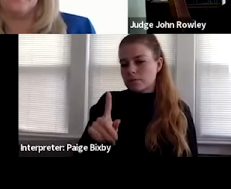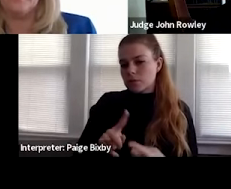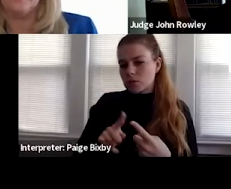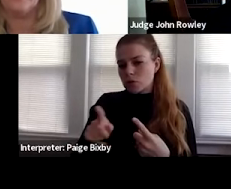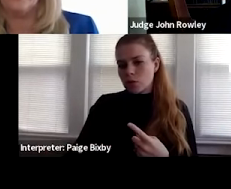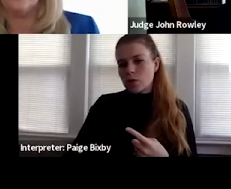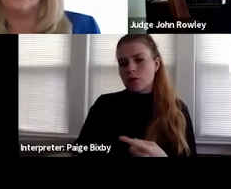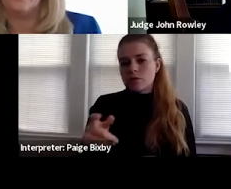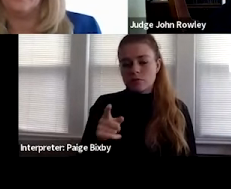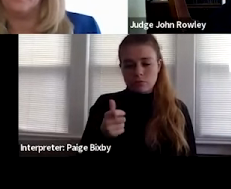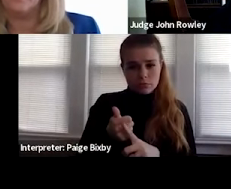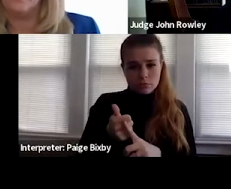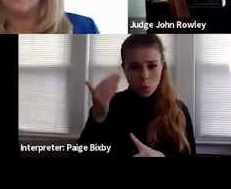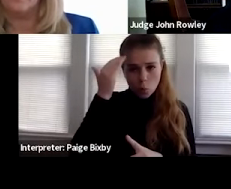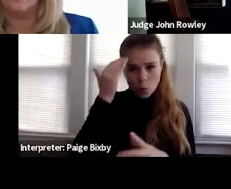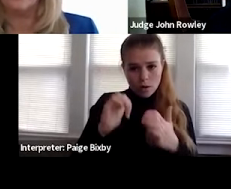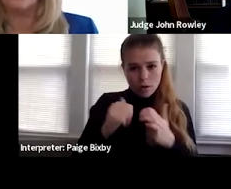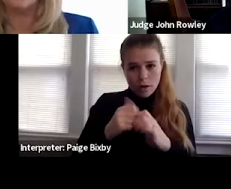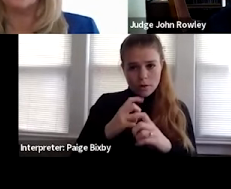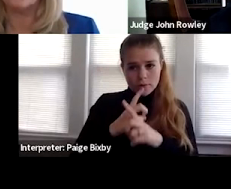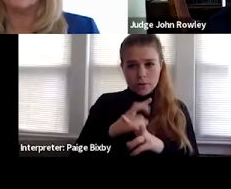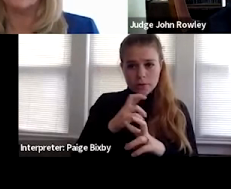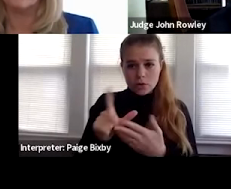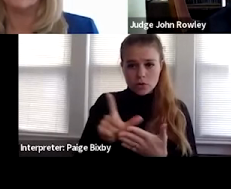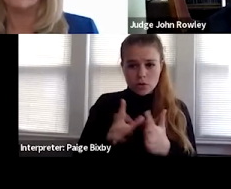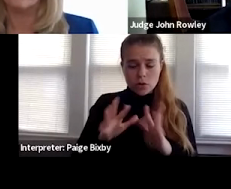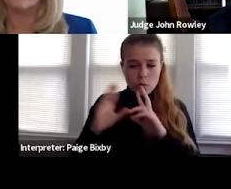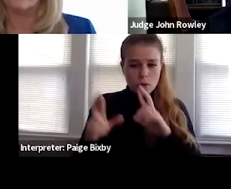are you aware of how defense attorneys may react to some of these strategies?